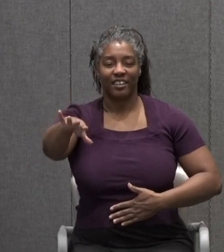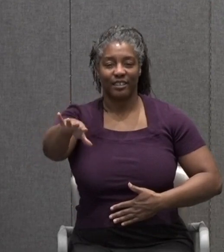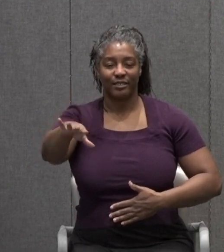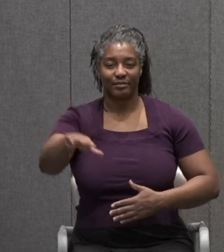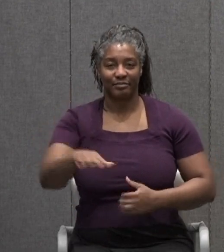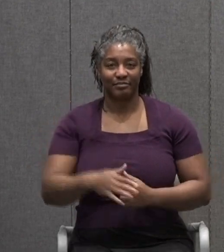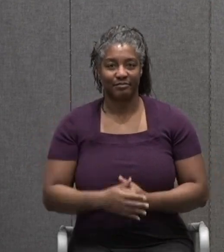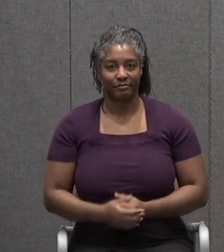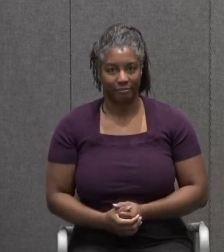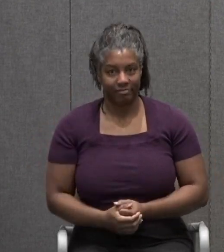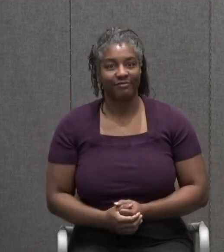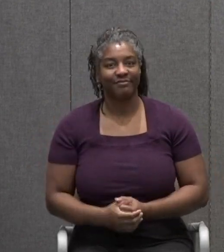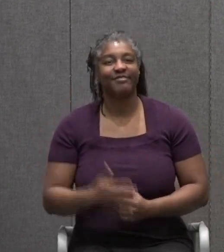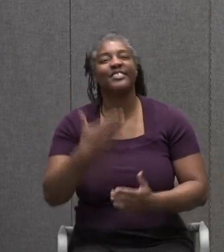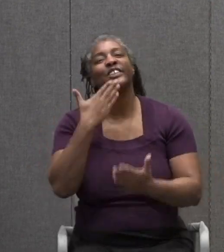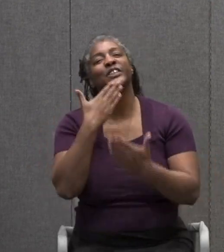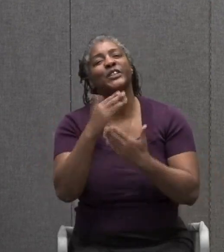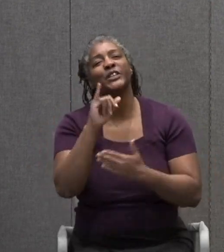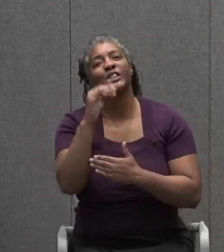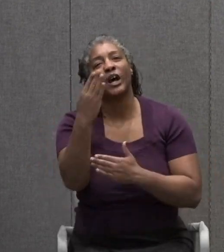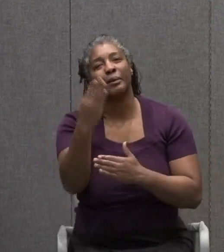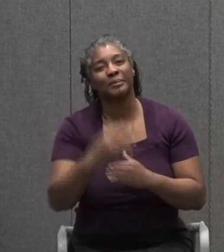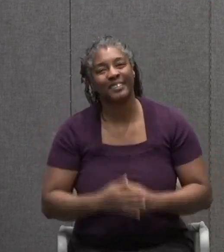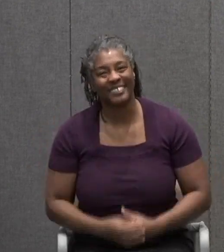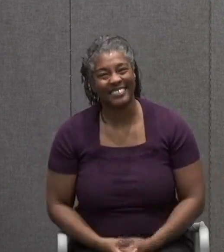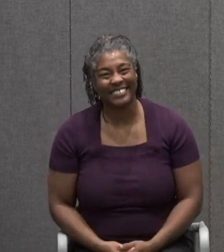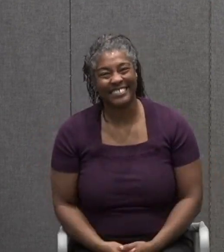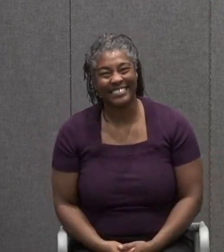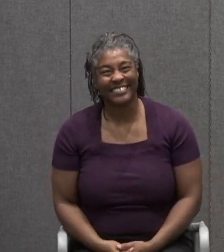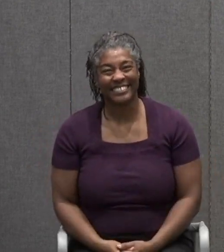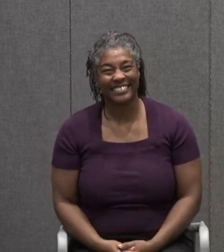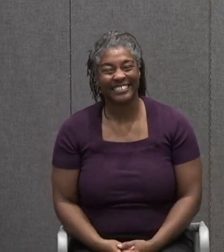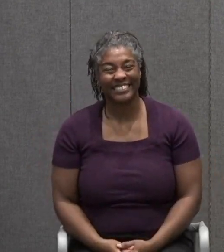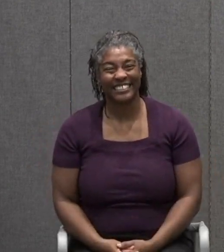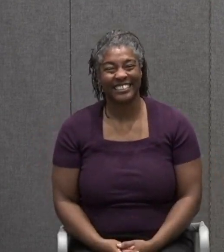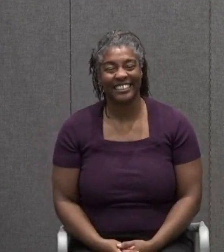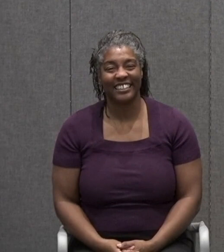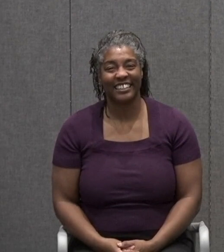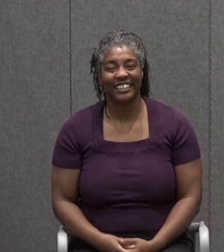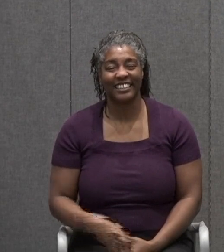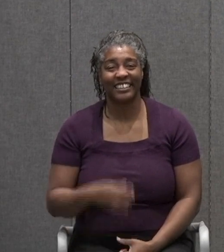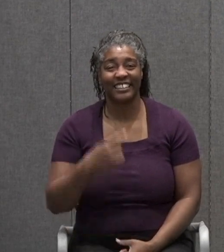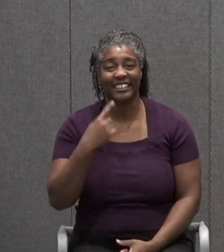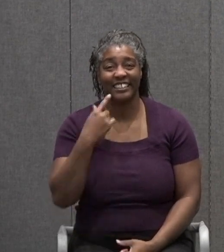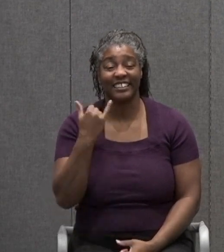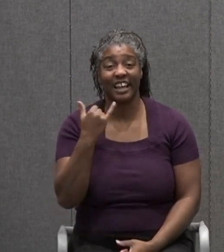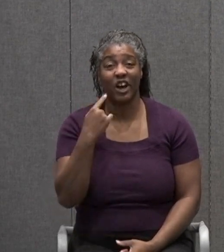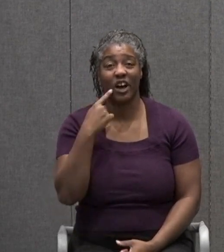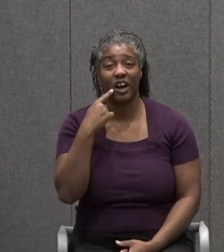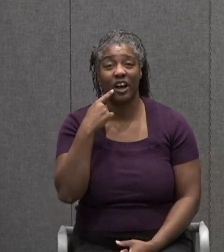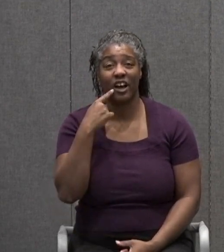Good job yogis. Hey, maybe we can open our mouths really wide and stick out our tongues.